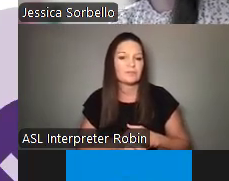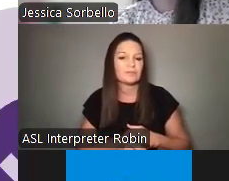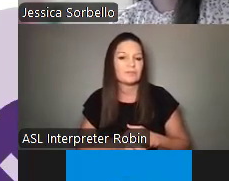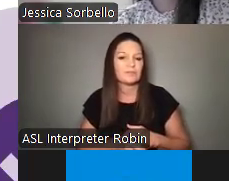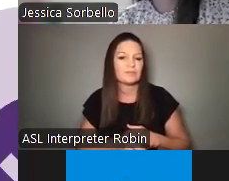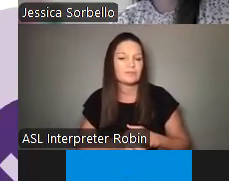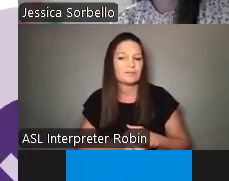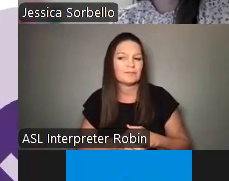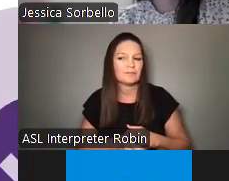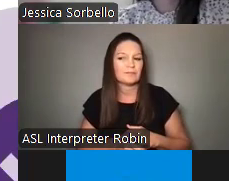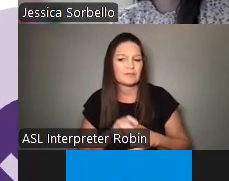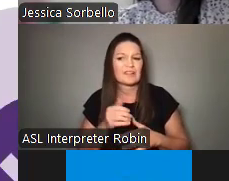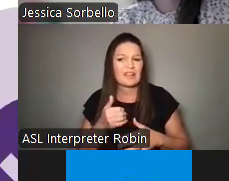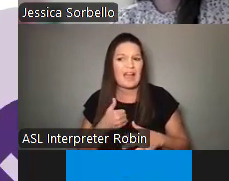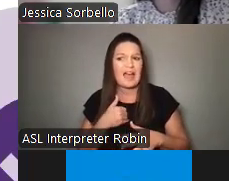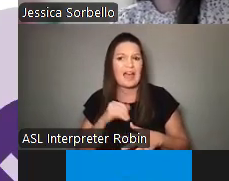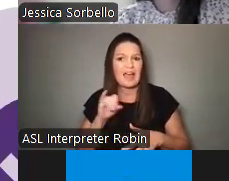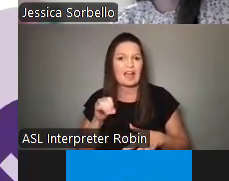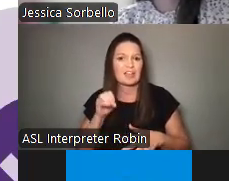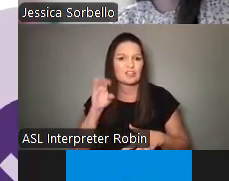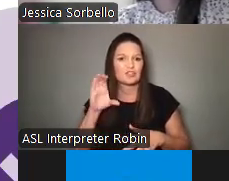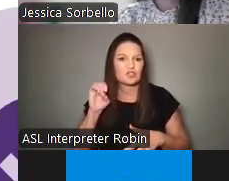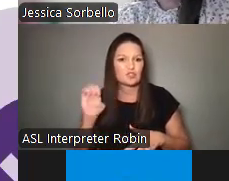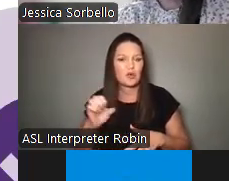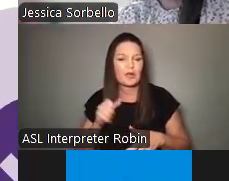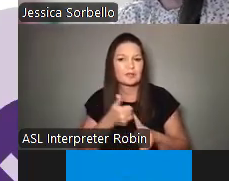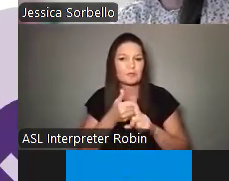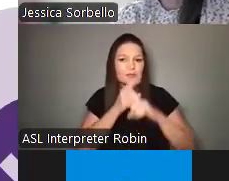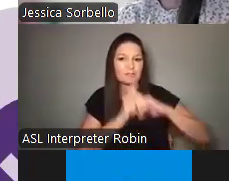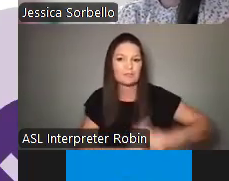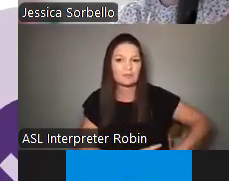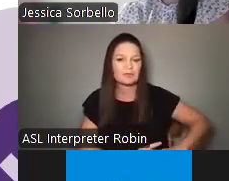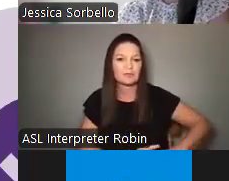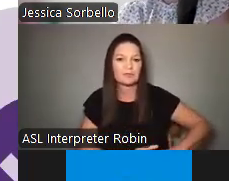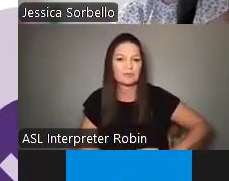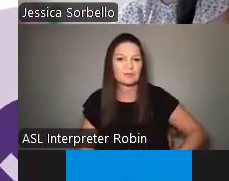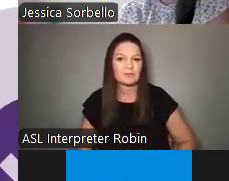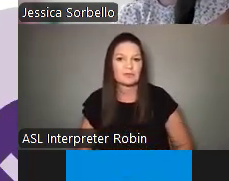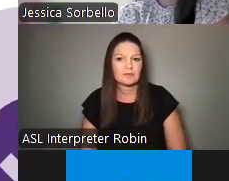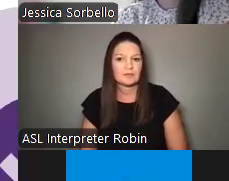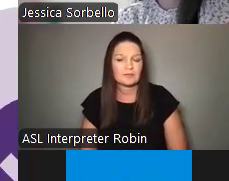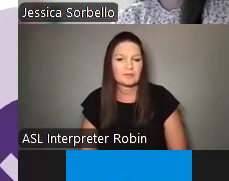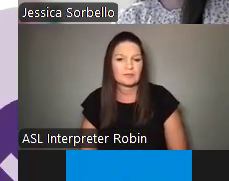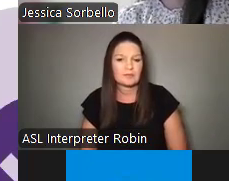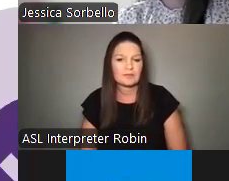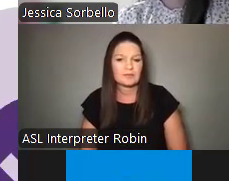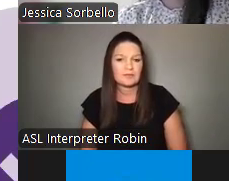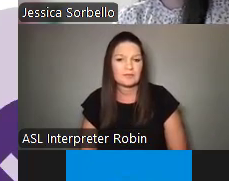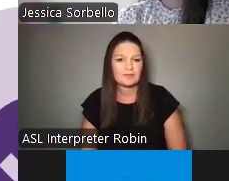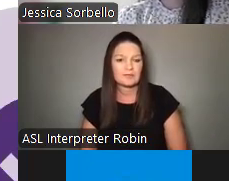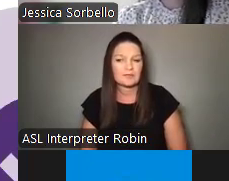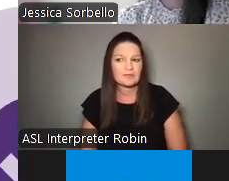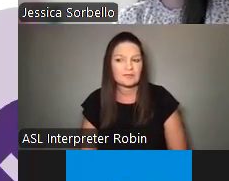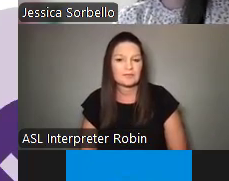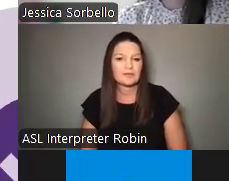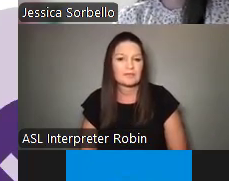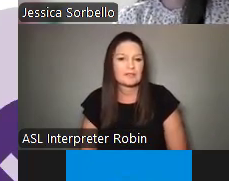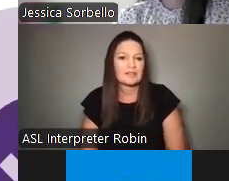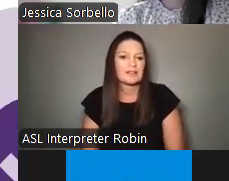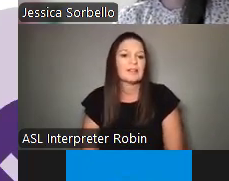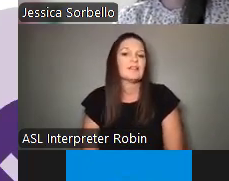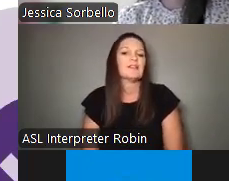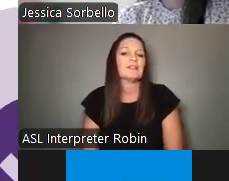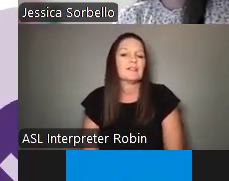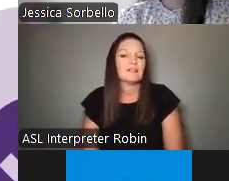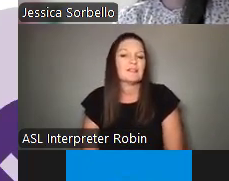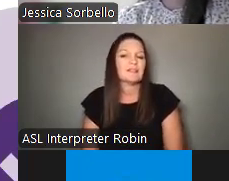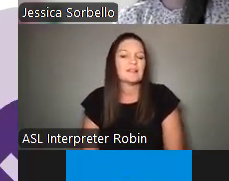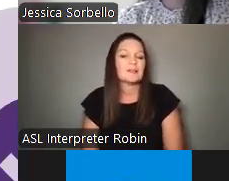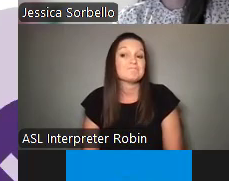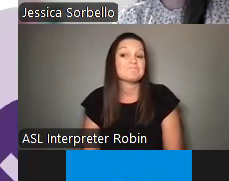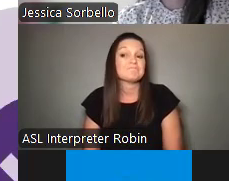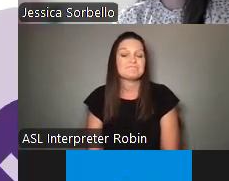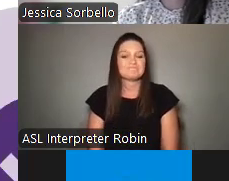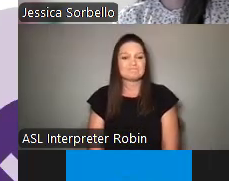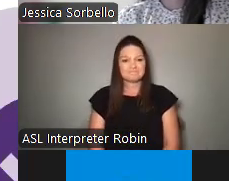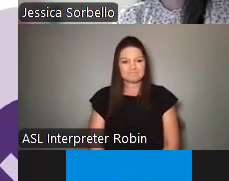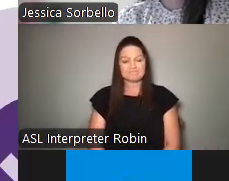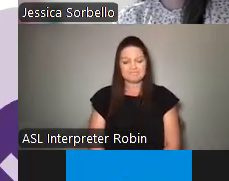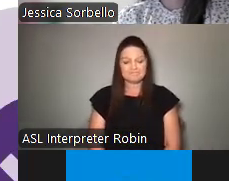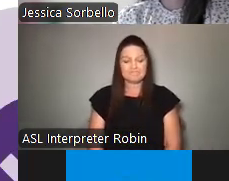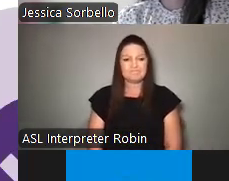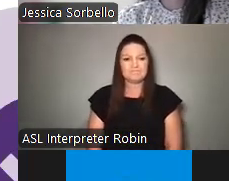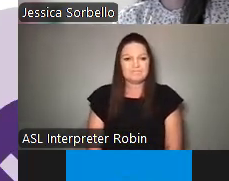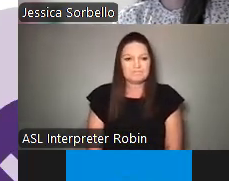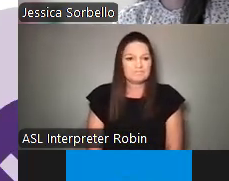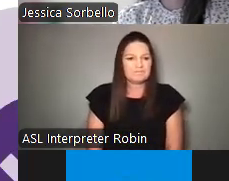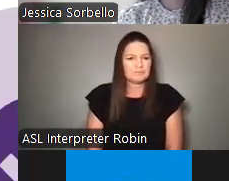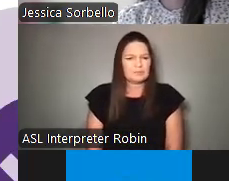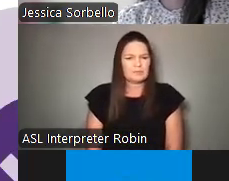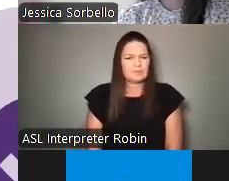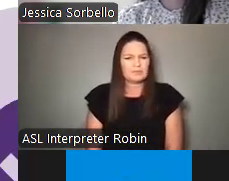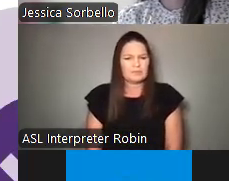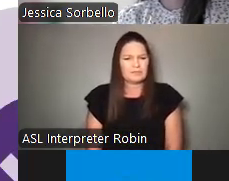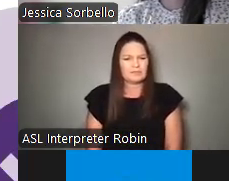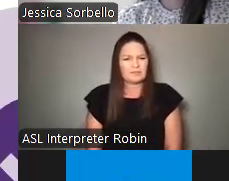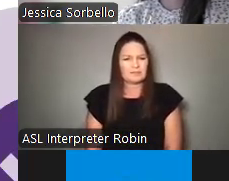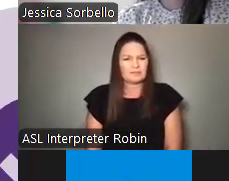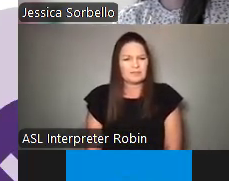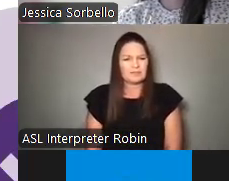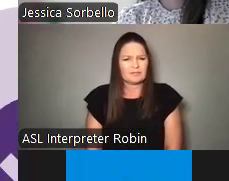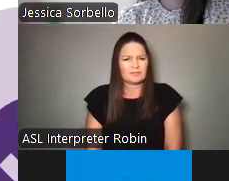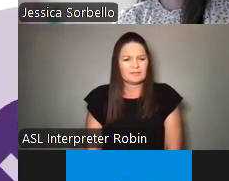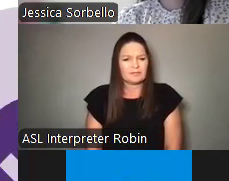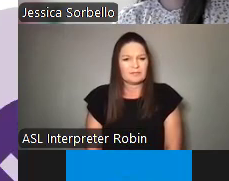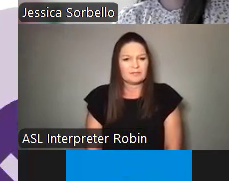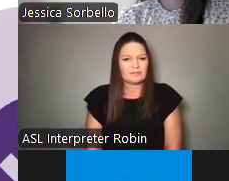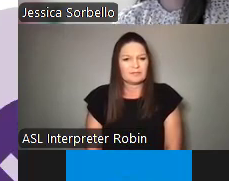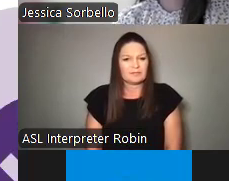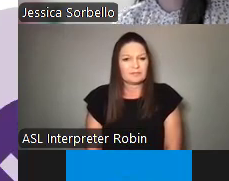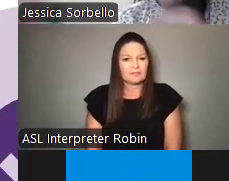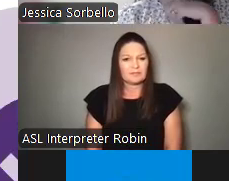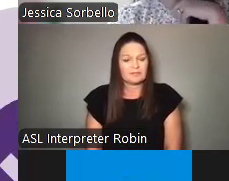unmute yourself in order to be able to talk.